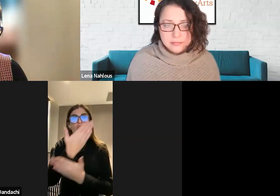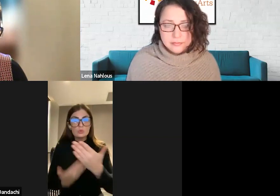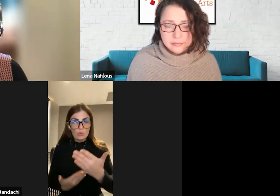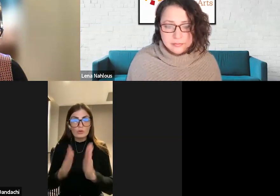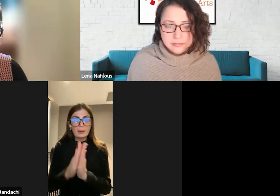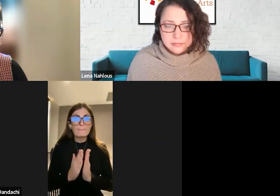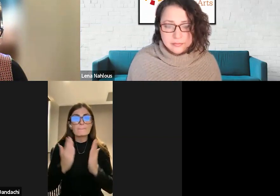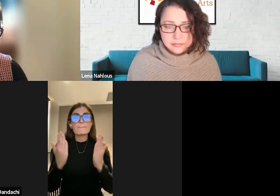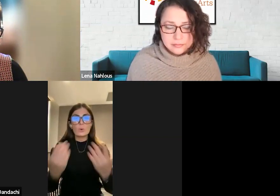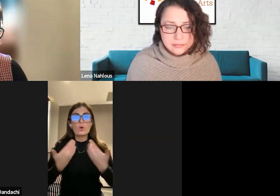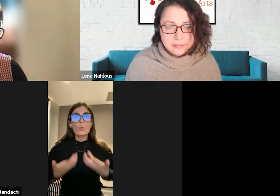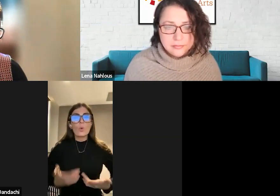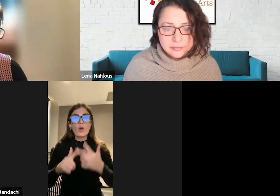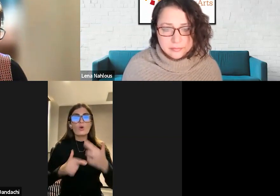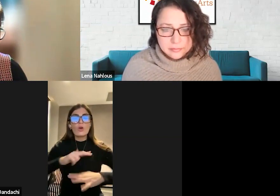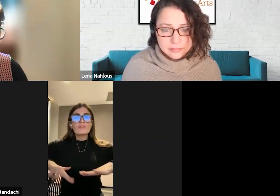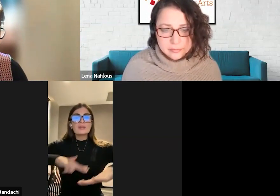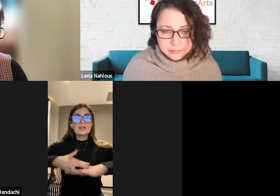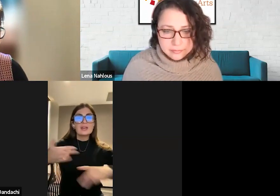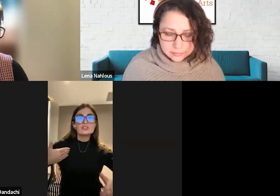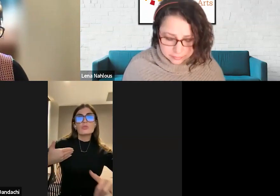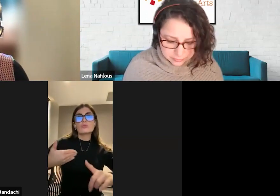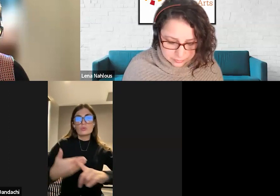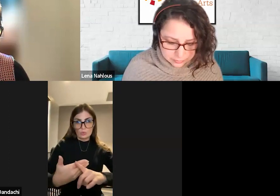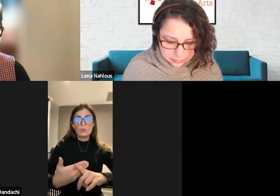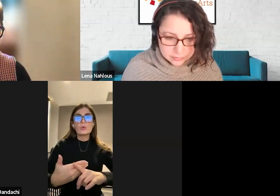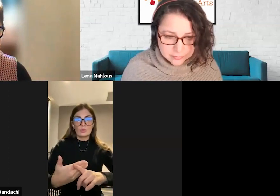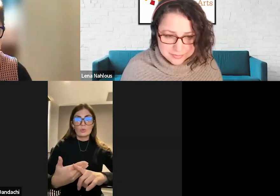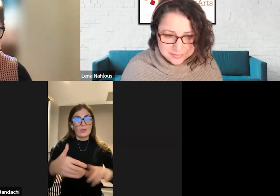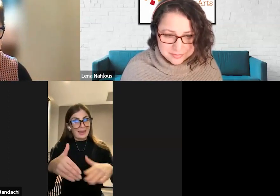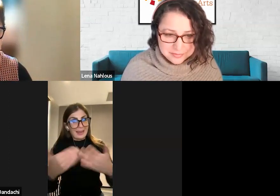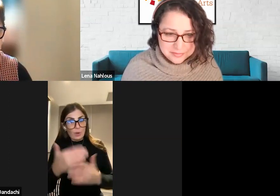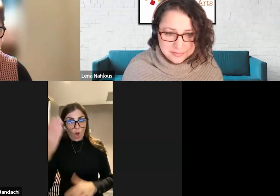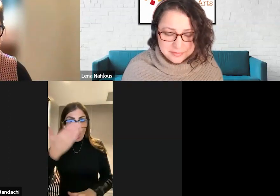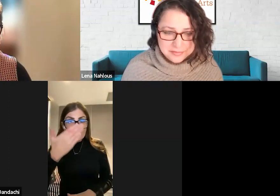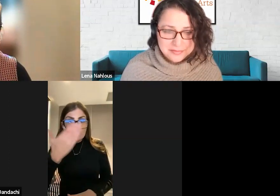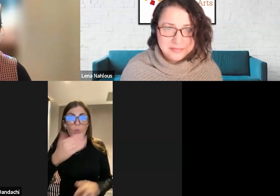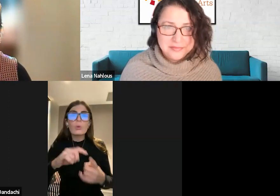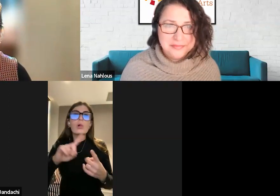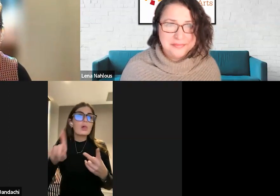'The Wealth of Nations' three centuries ago, and anyone who did high school or first-year